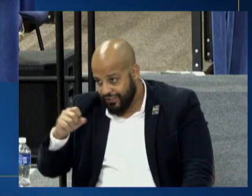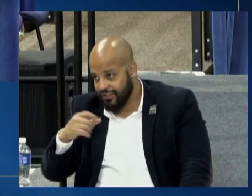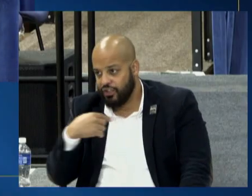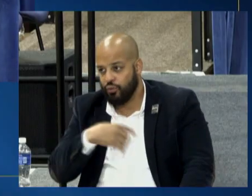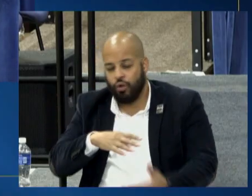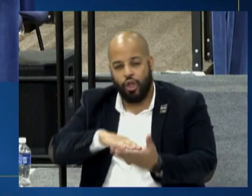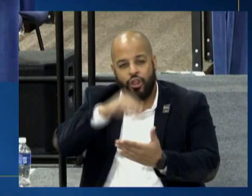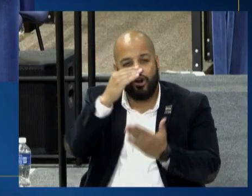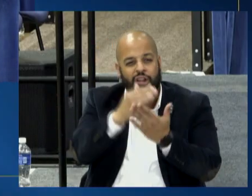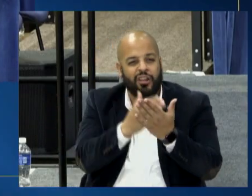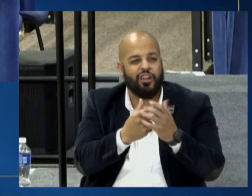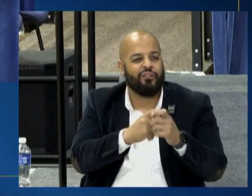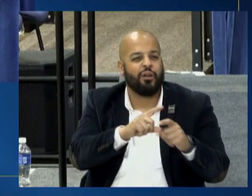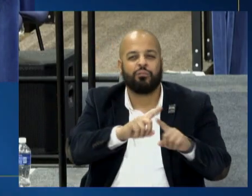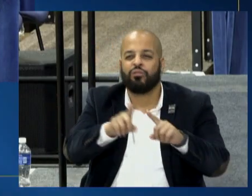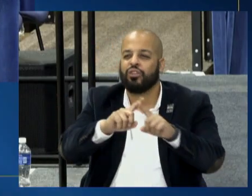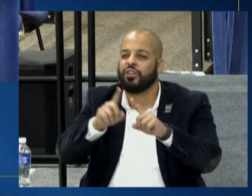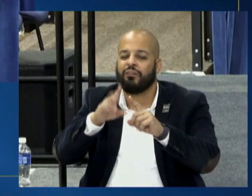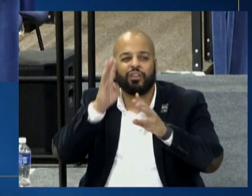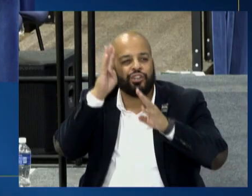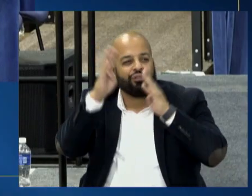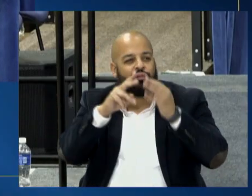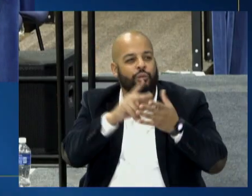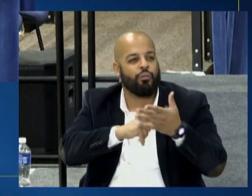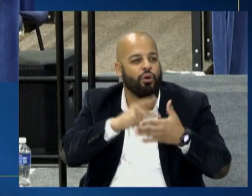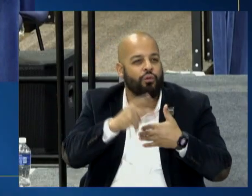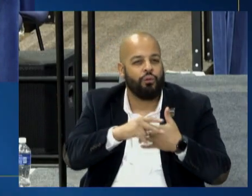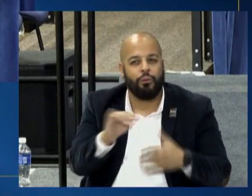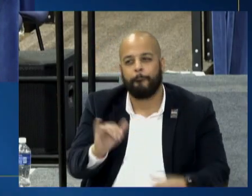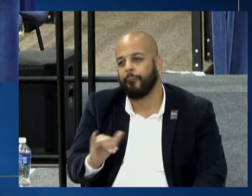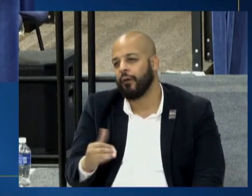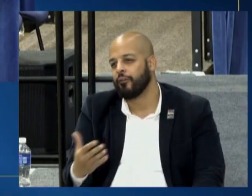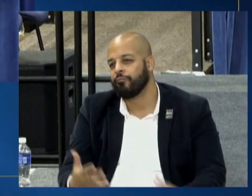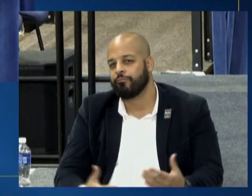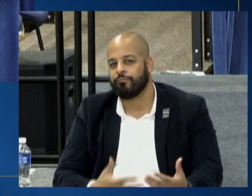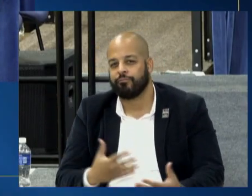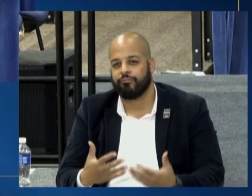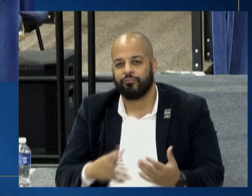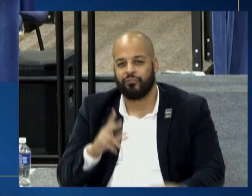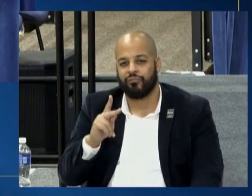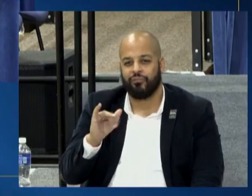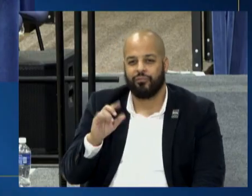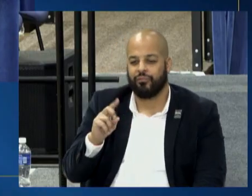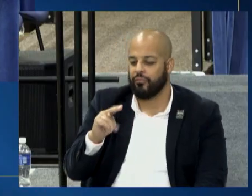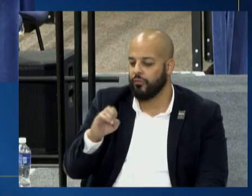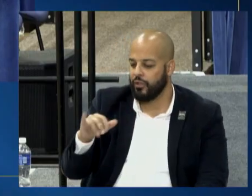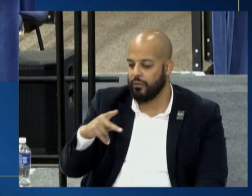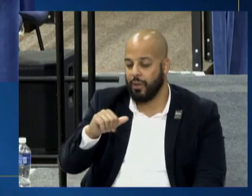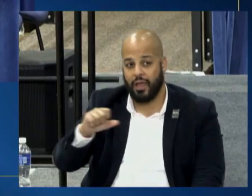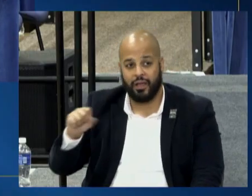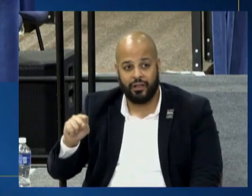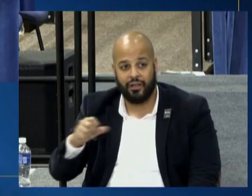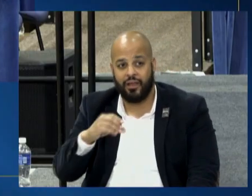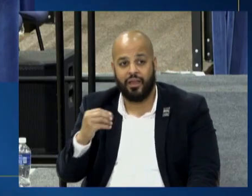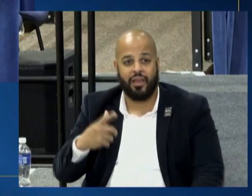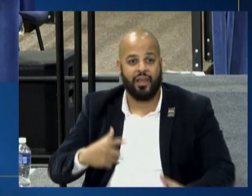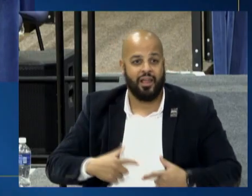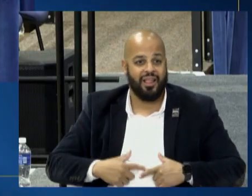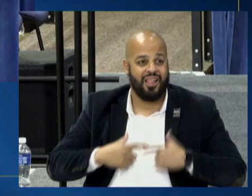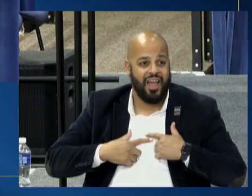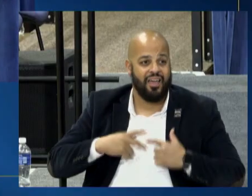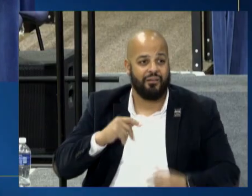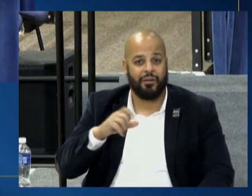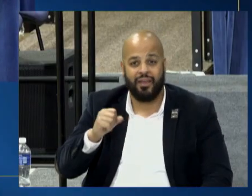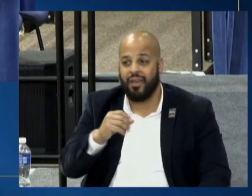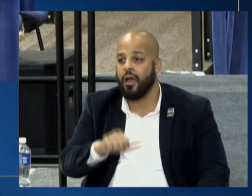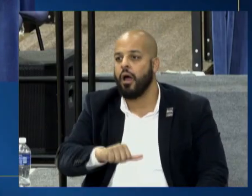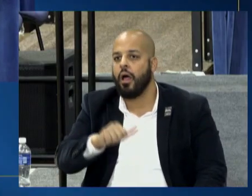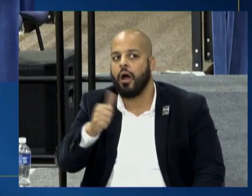other innovation programs such as KidneyX and LymeX and other innovative programs.